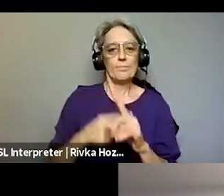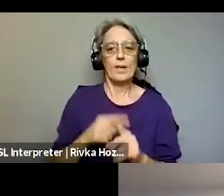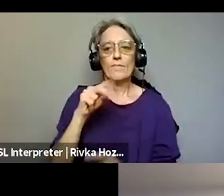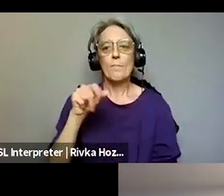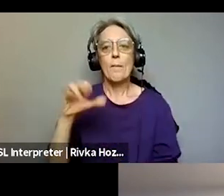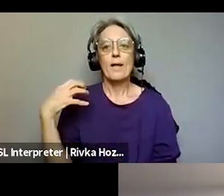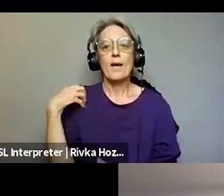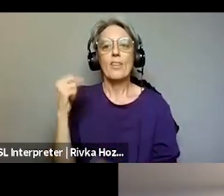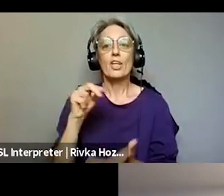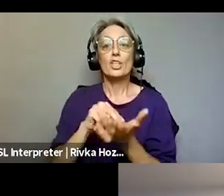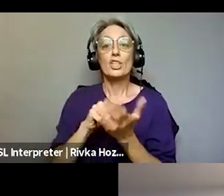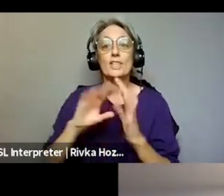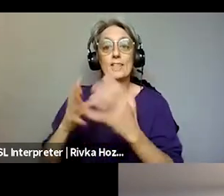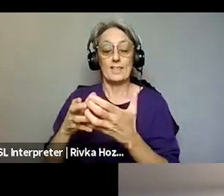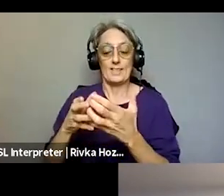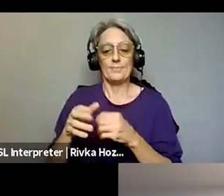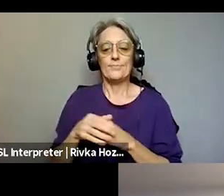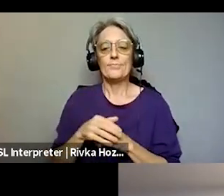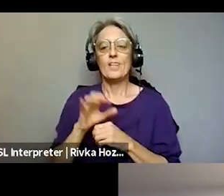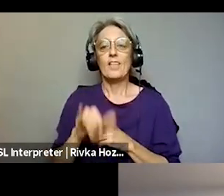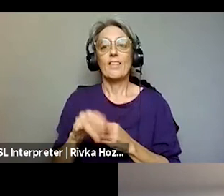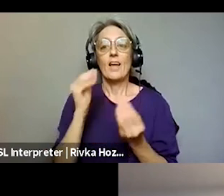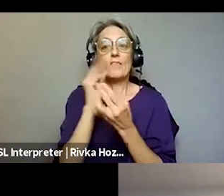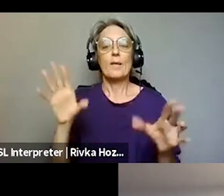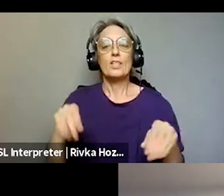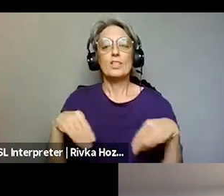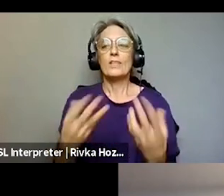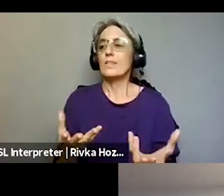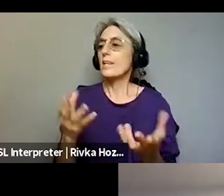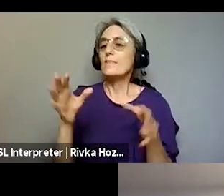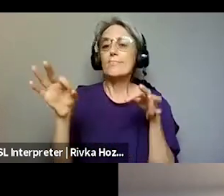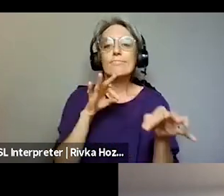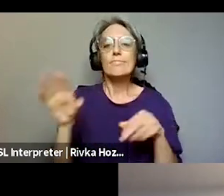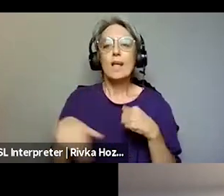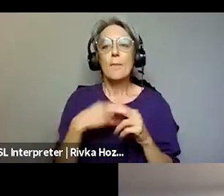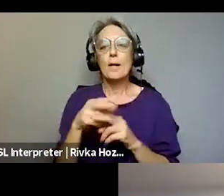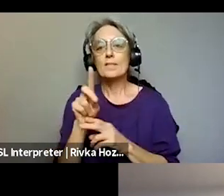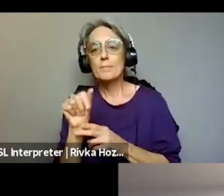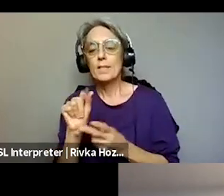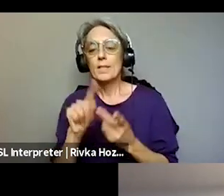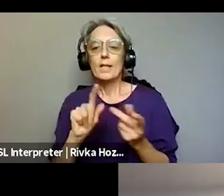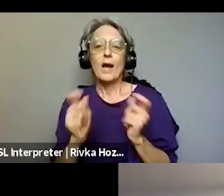that basically provides information on disability and accommodation needs during pregnancy as well